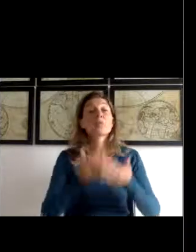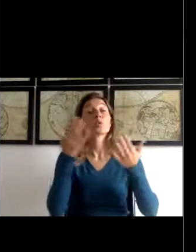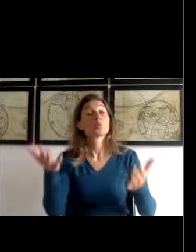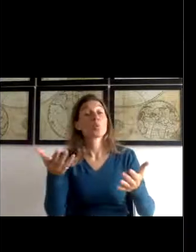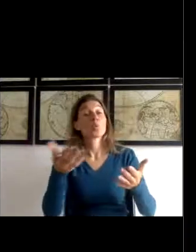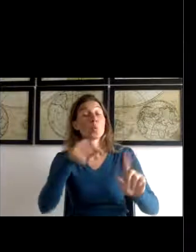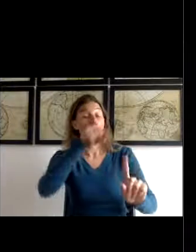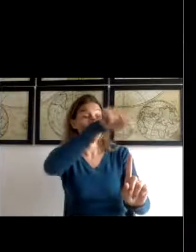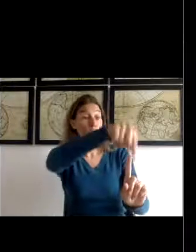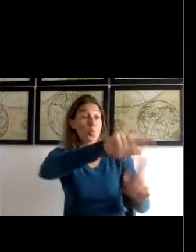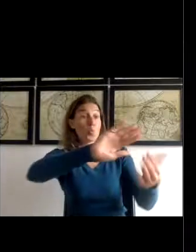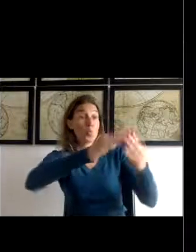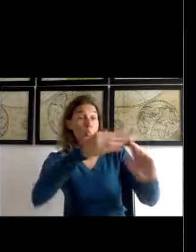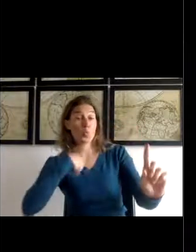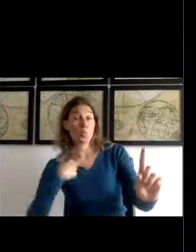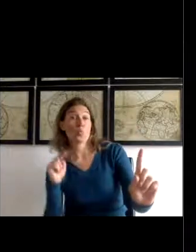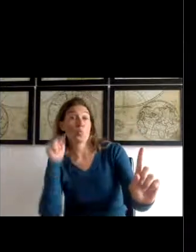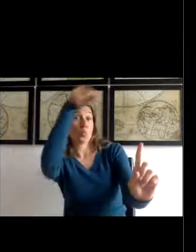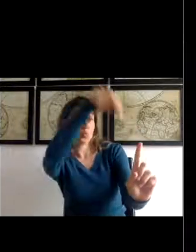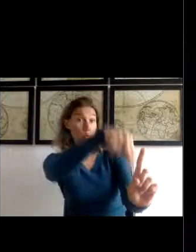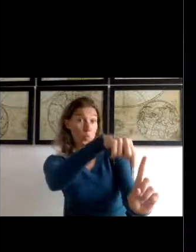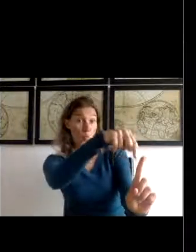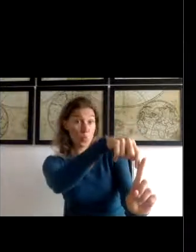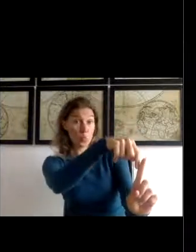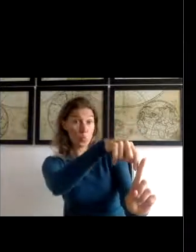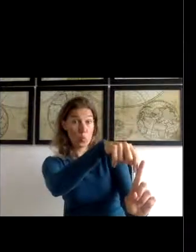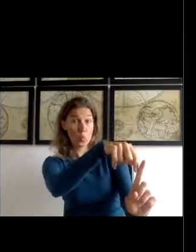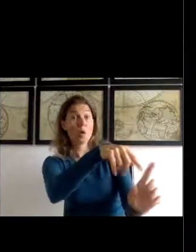Later I'm looking at benefits for the volunteers themselves.